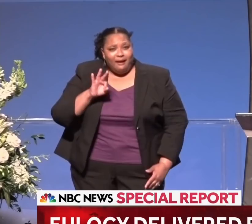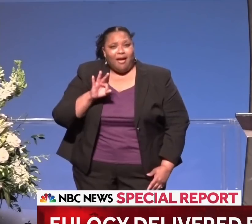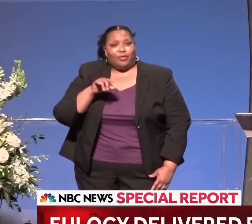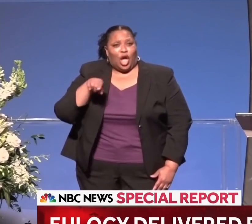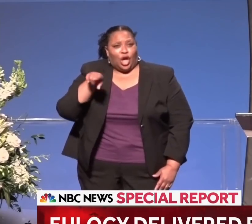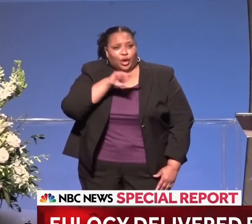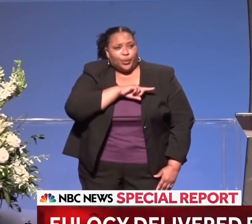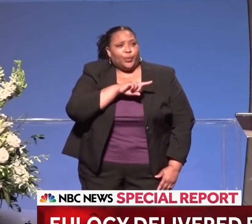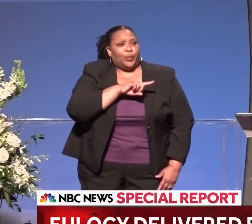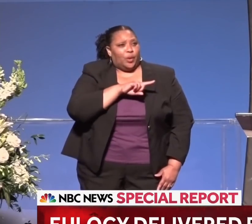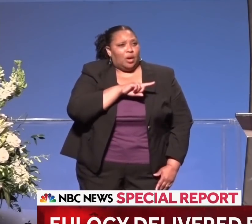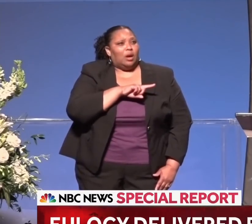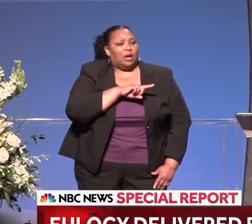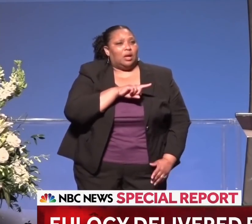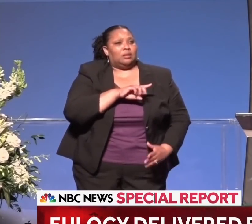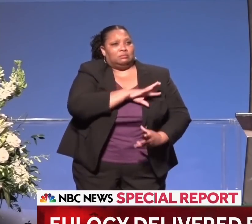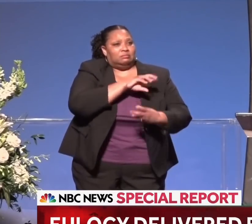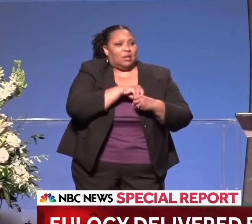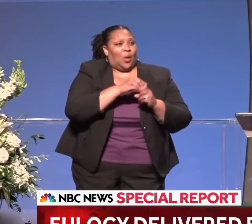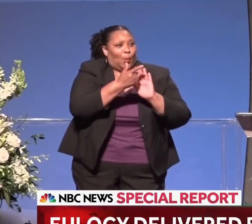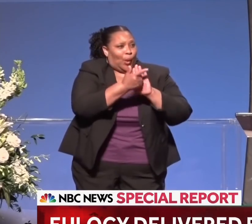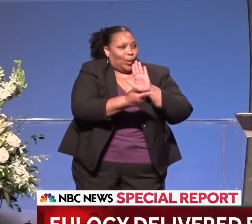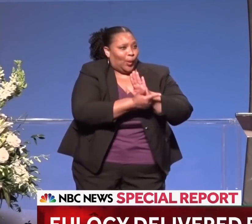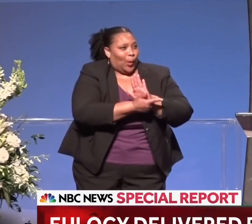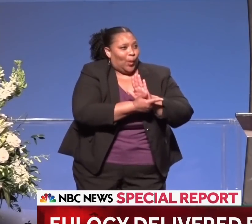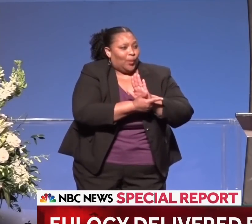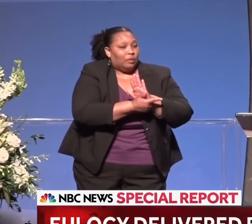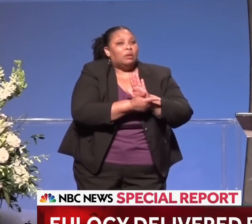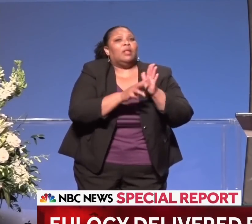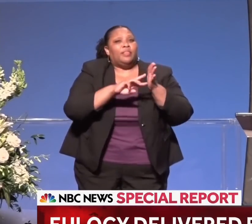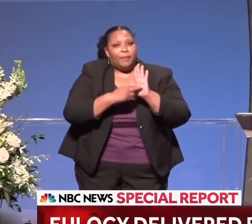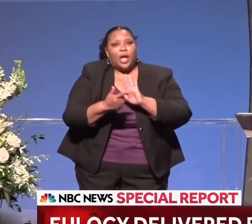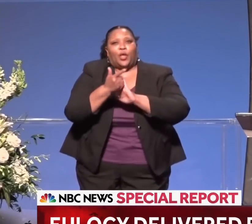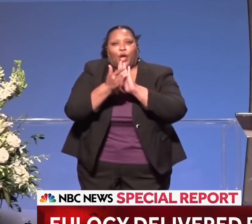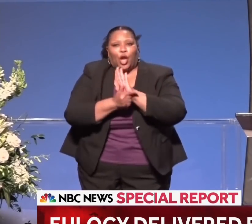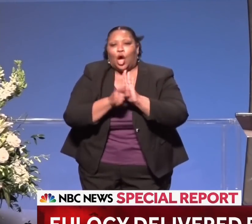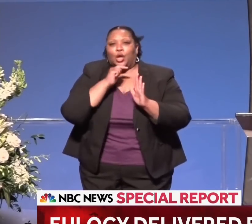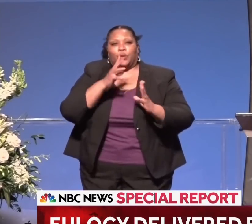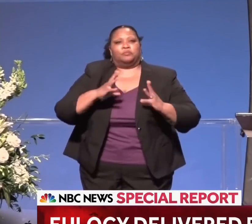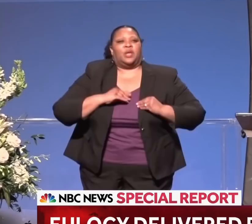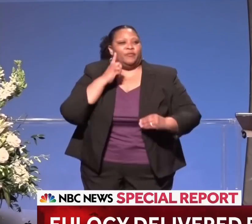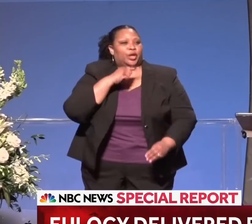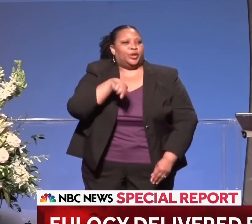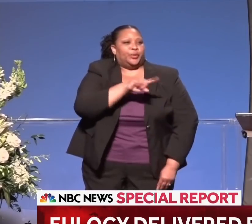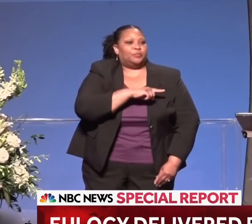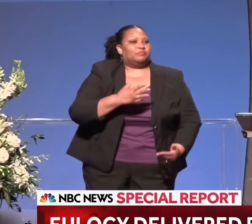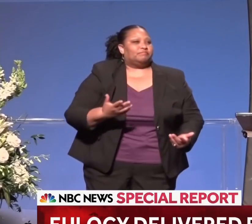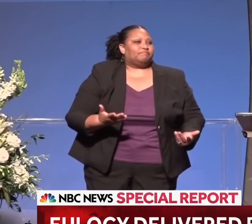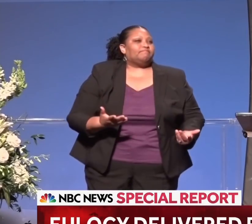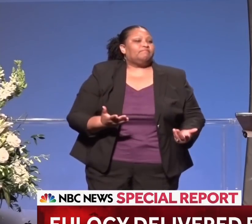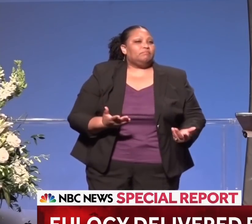THE SIGNALS THAT WE’RE SENDING